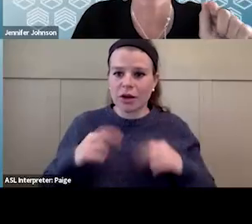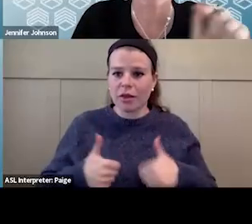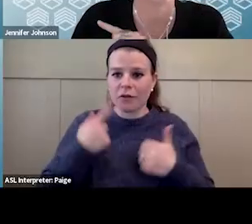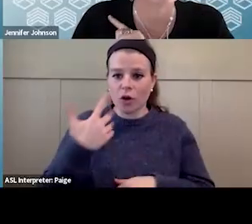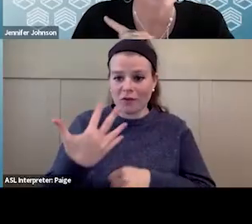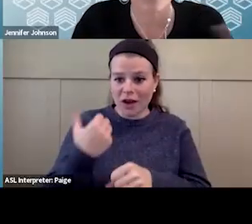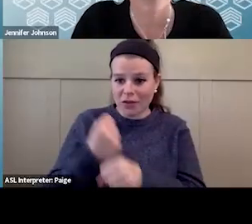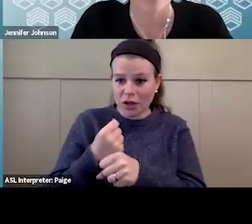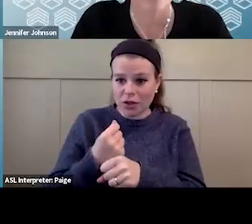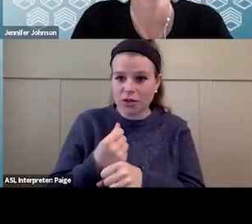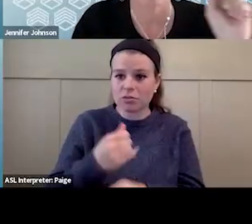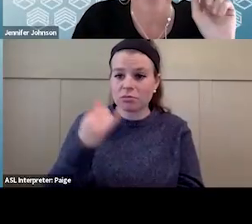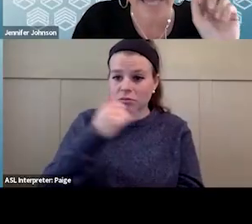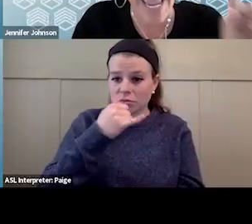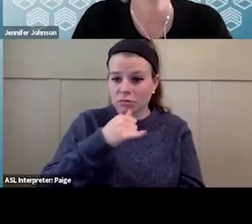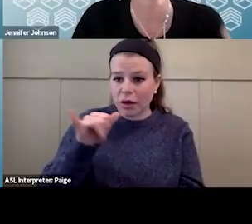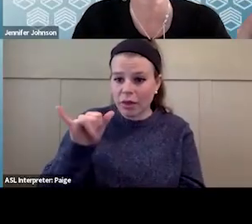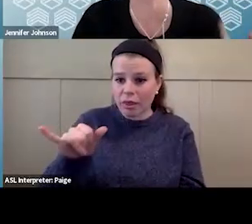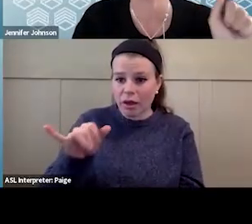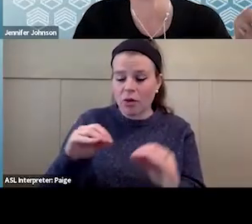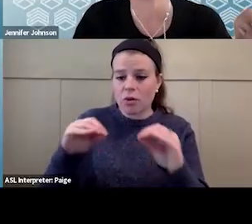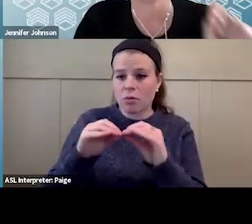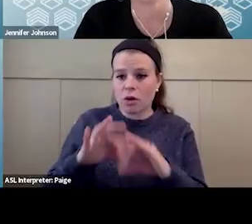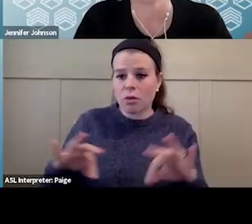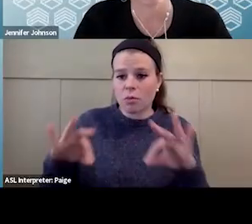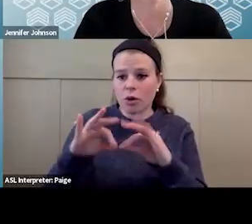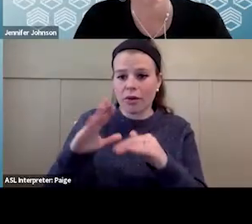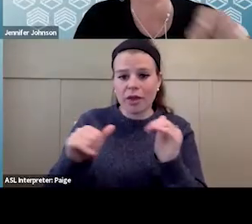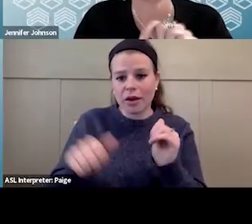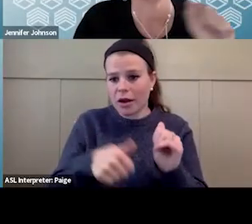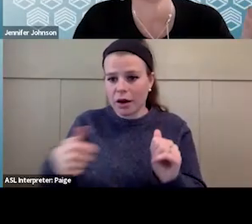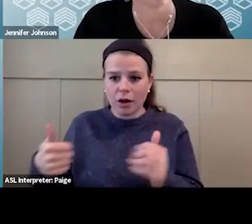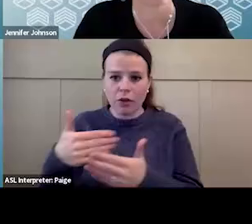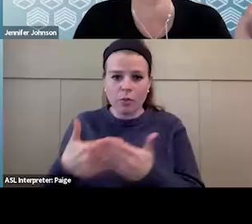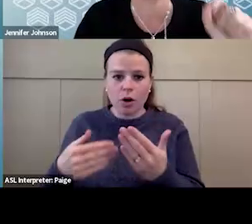That was more important than any other piece of information I could convey.